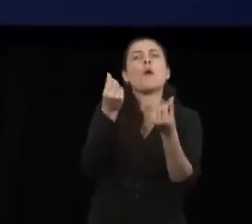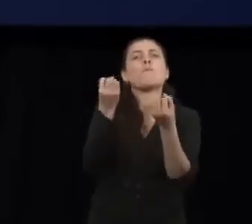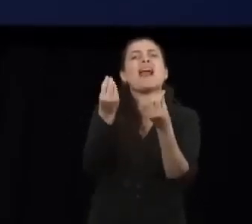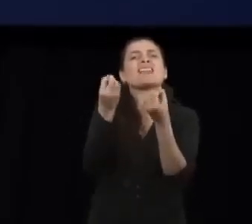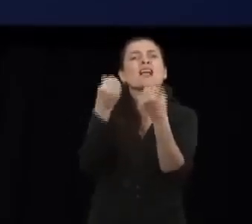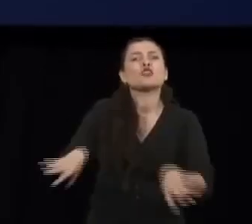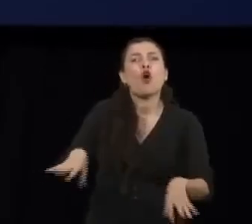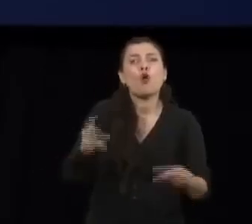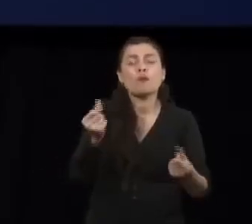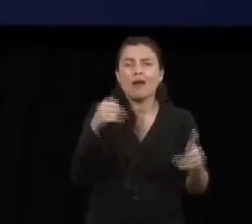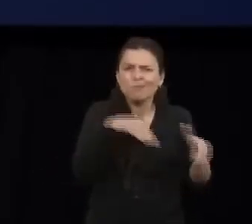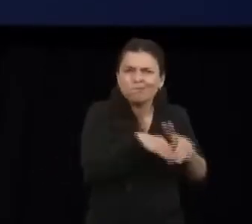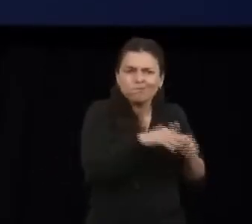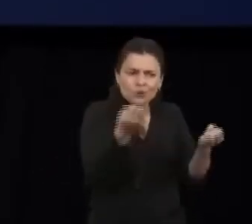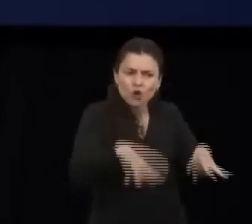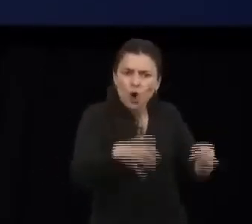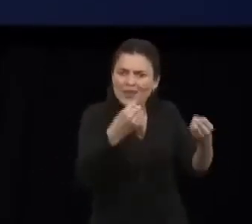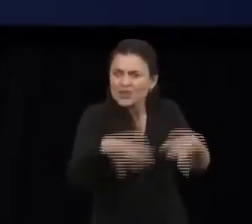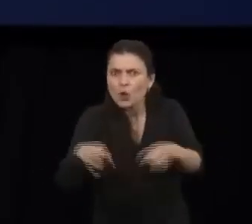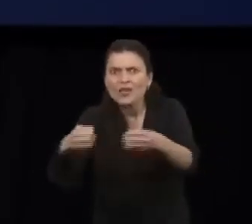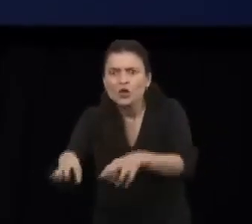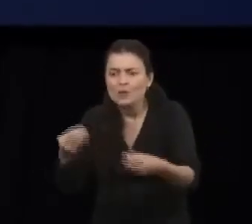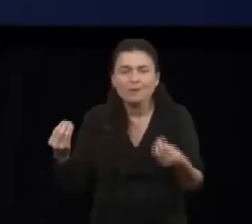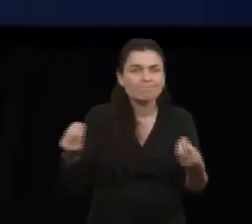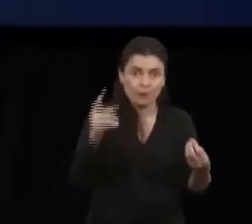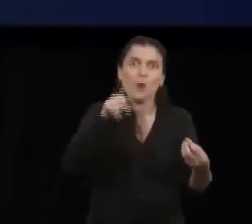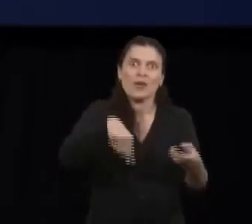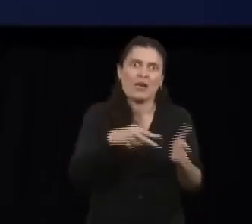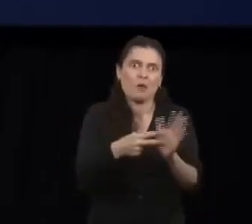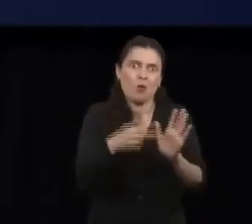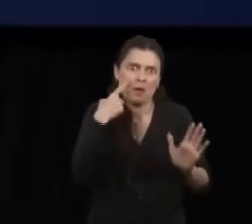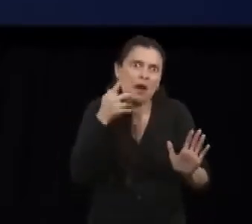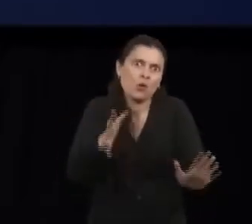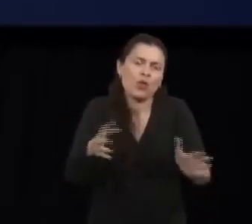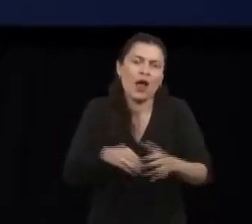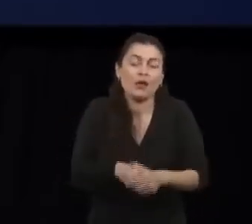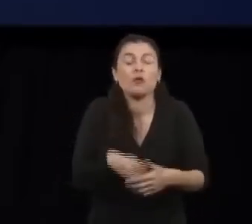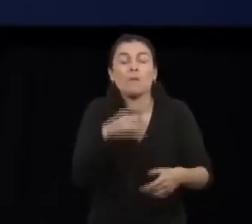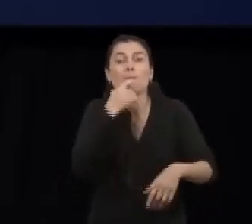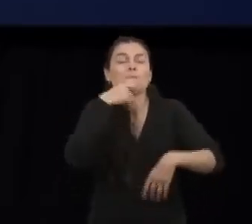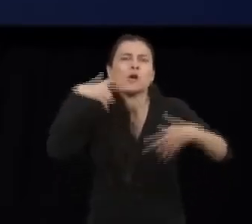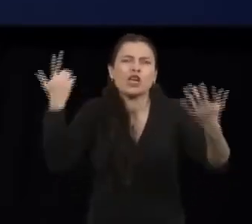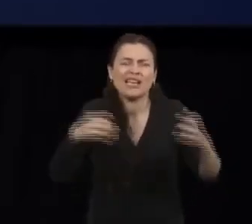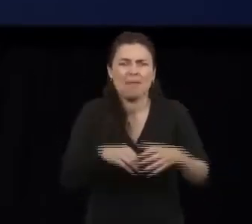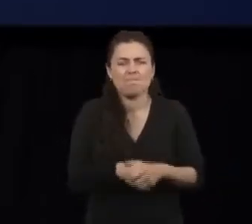that is, the surplus of money. For example, one of the things that happens